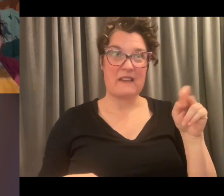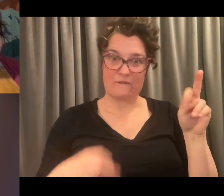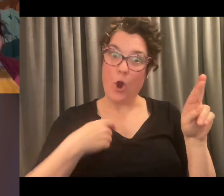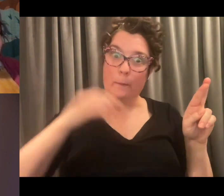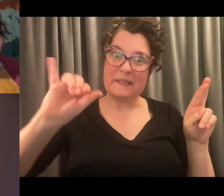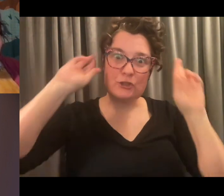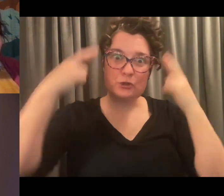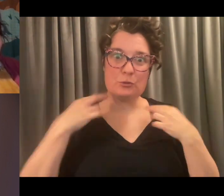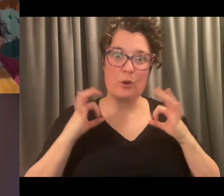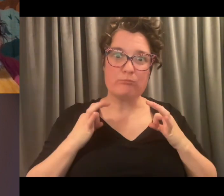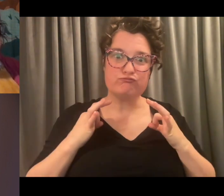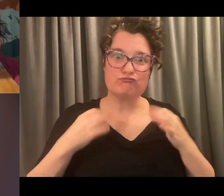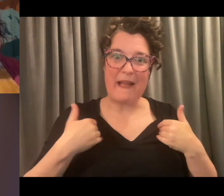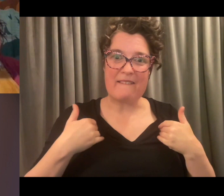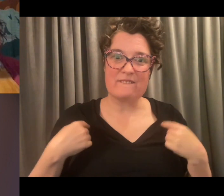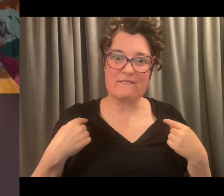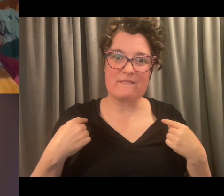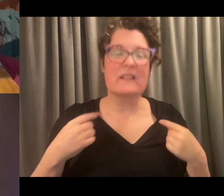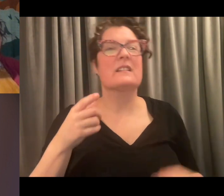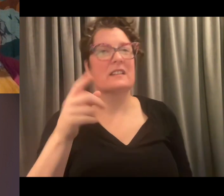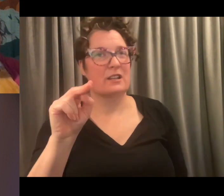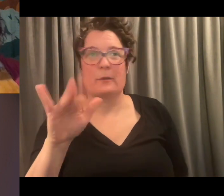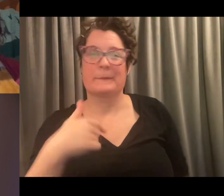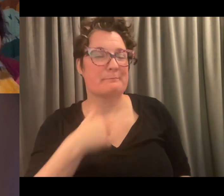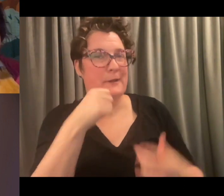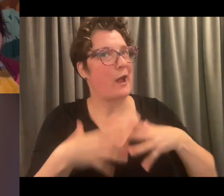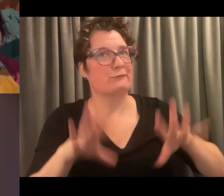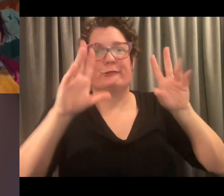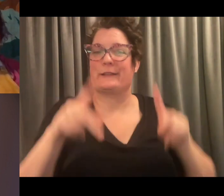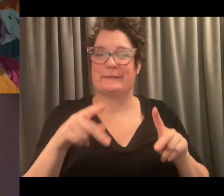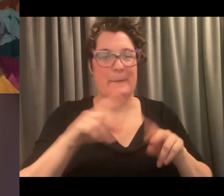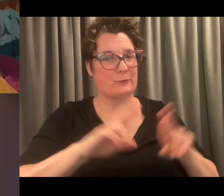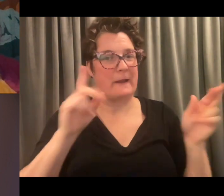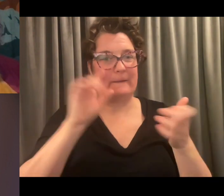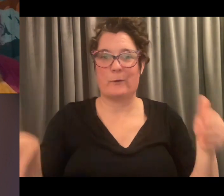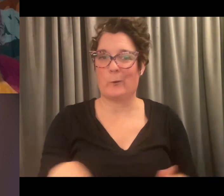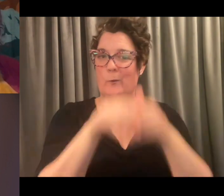I don't think I'm, I'm not dressed up for the wedding quite yet today. Never: Yeah, I do have a ring on and Nomy: uhhuh